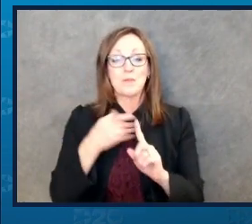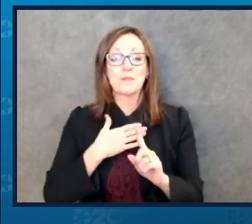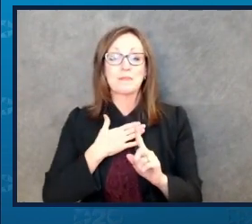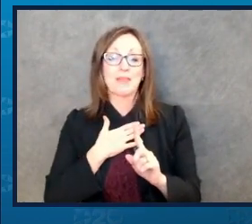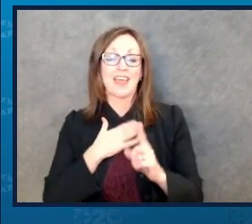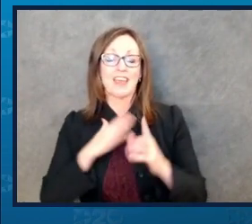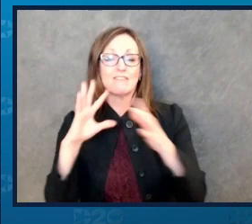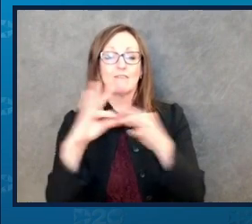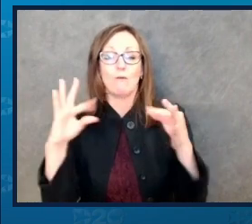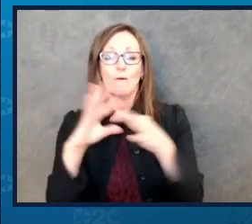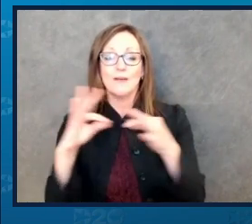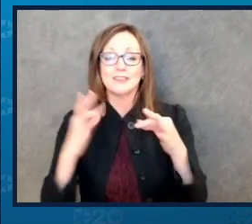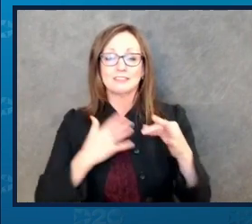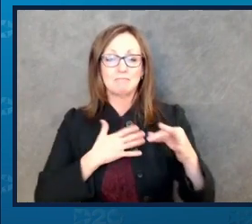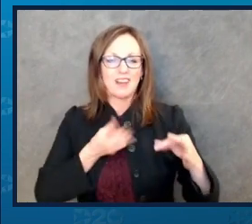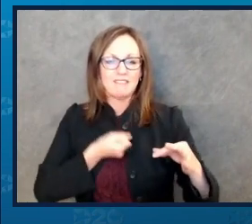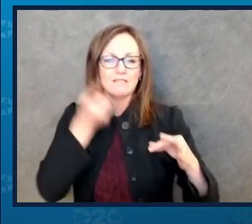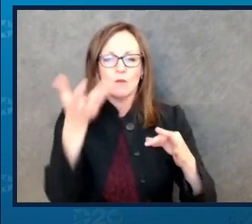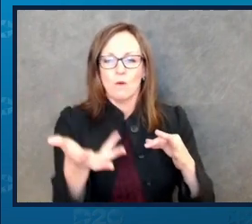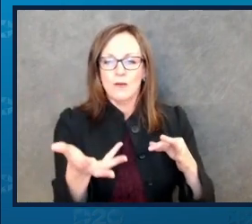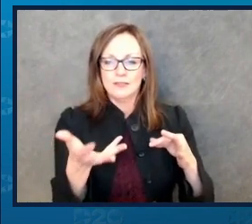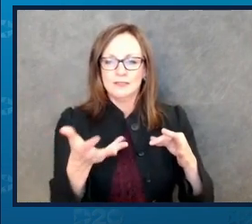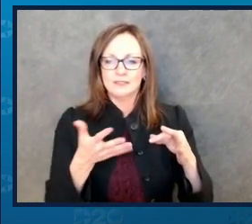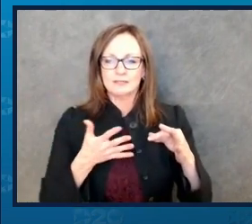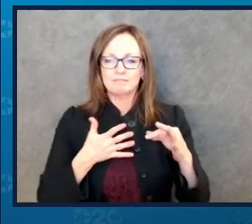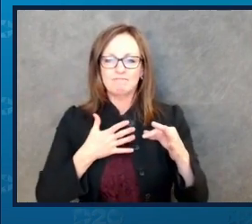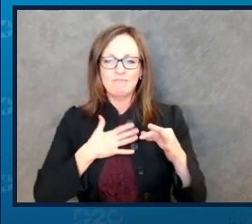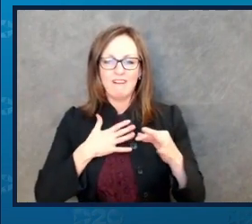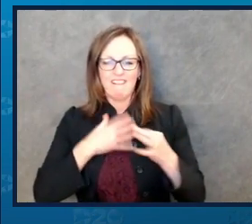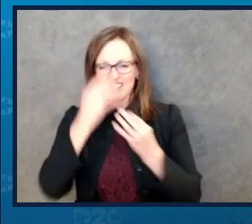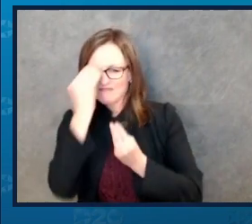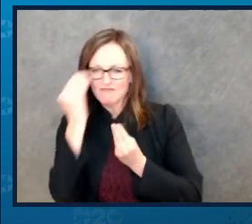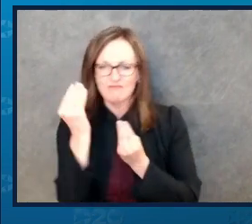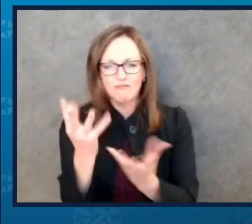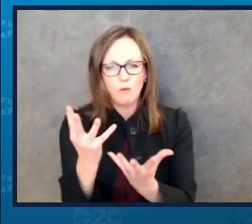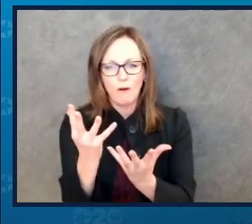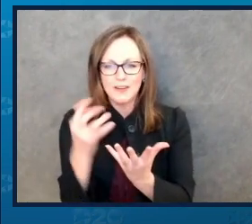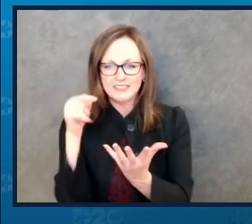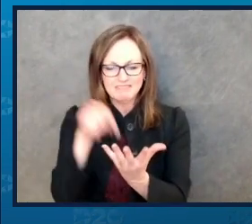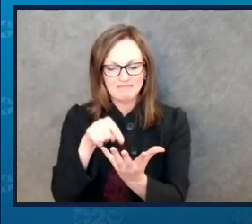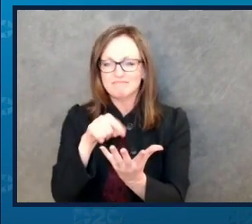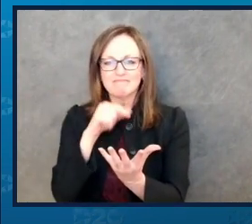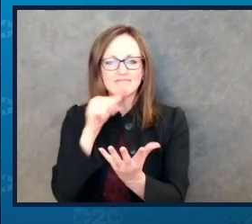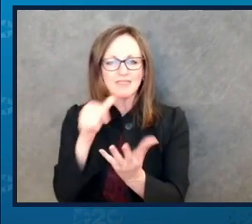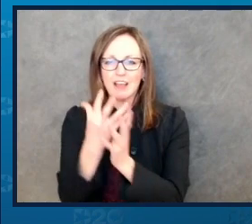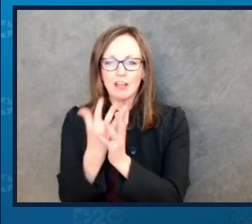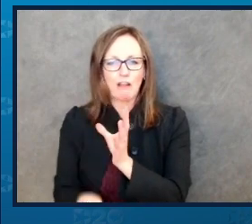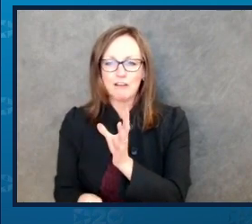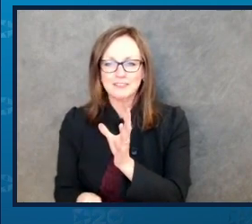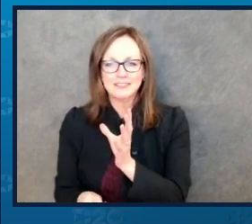AMERICA NEEDS ALL OF US TO SPEAK